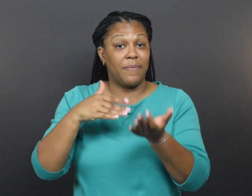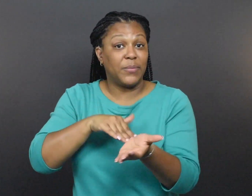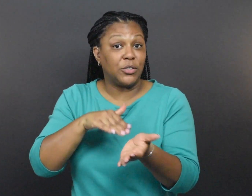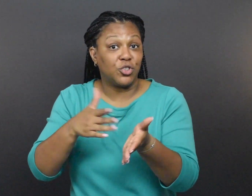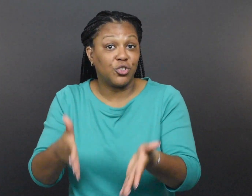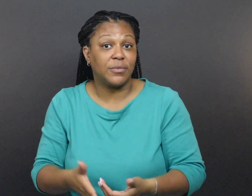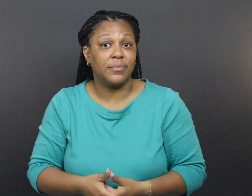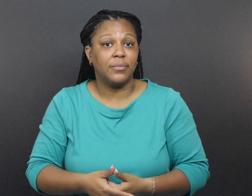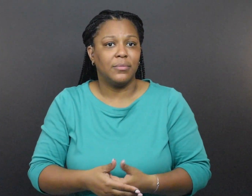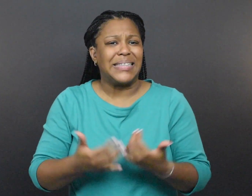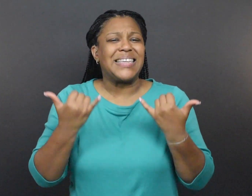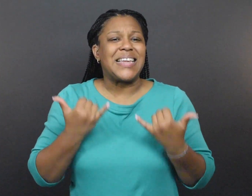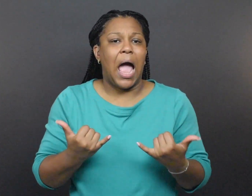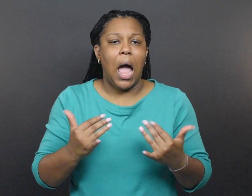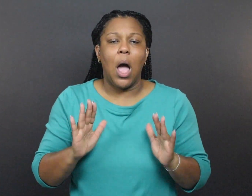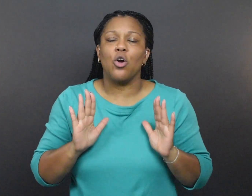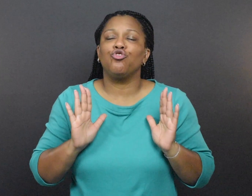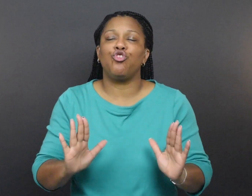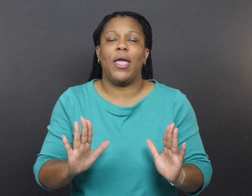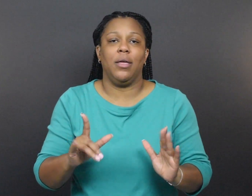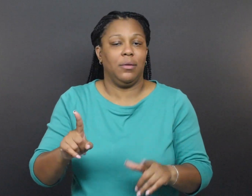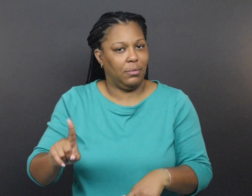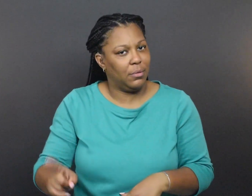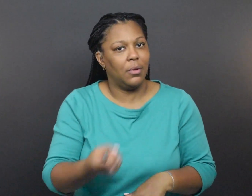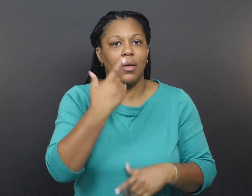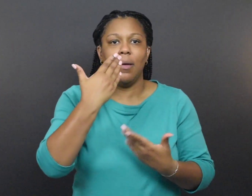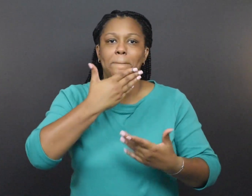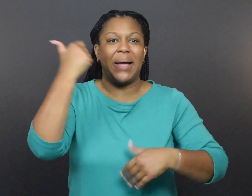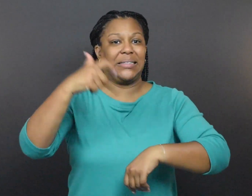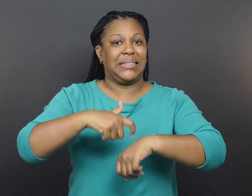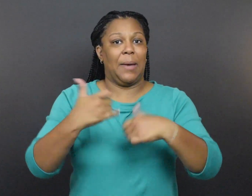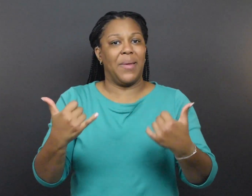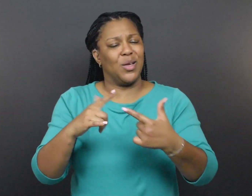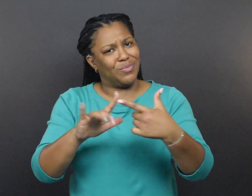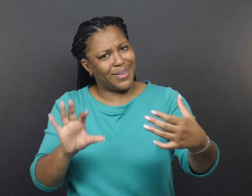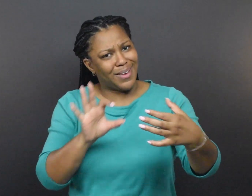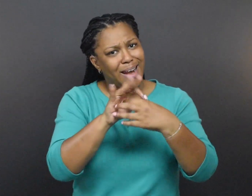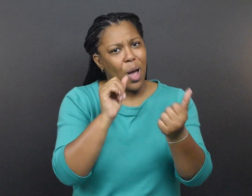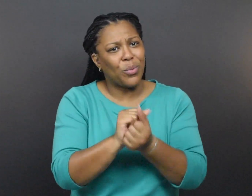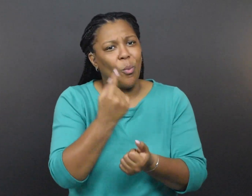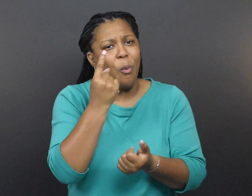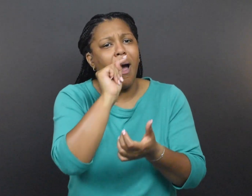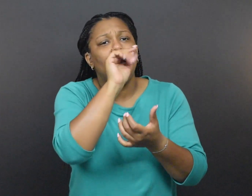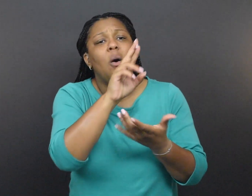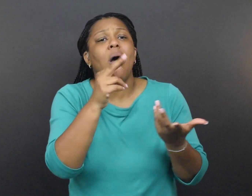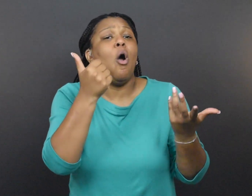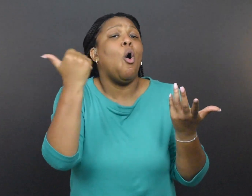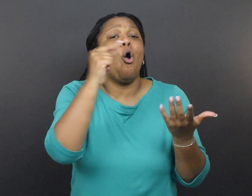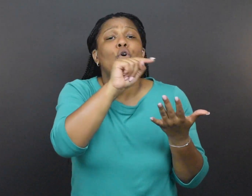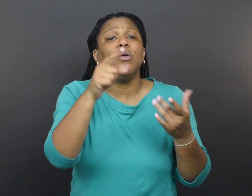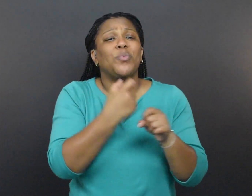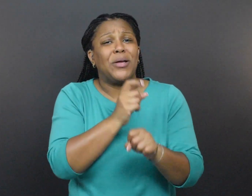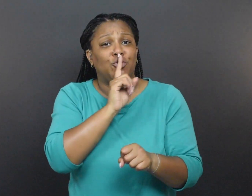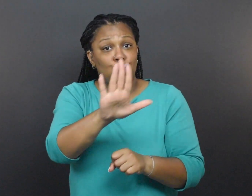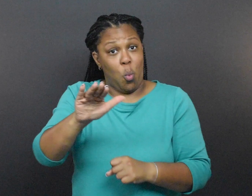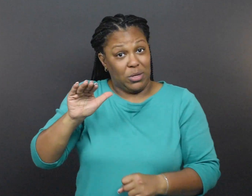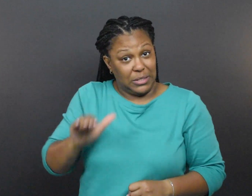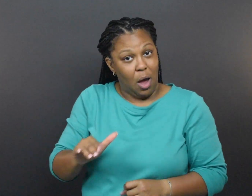physician, now is a great time to connect with one and ensure that your child is up to date on all of